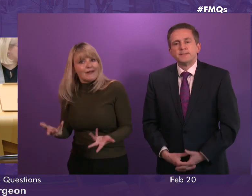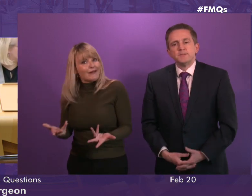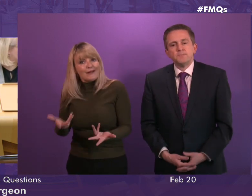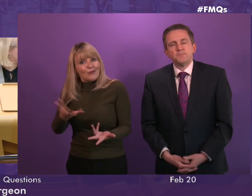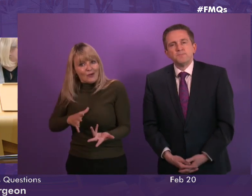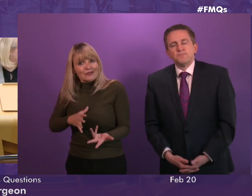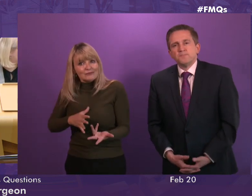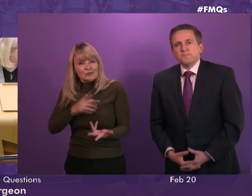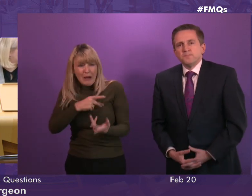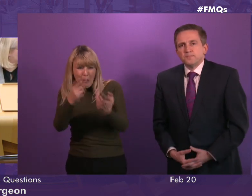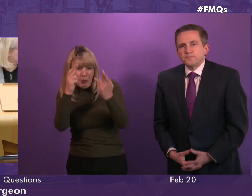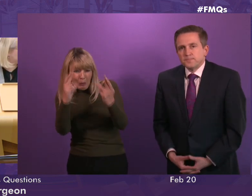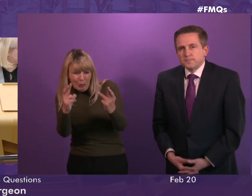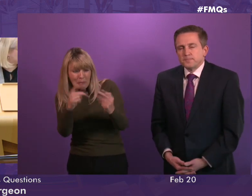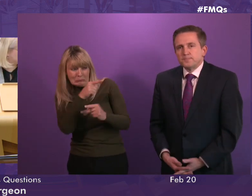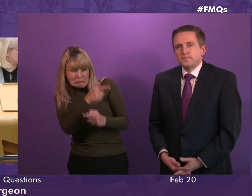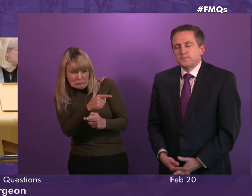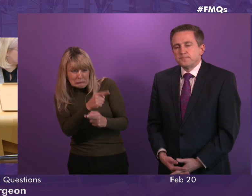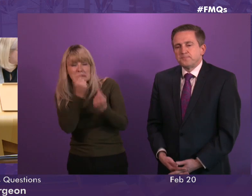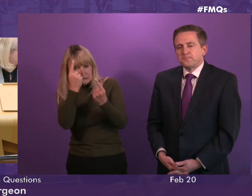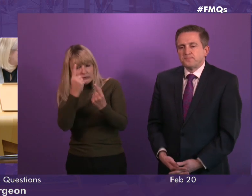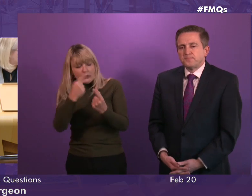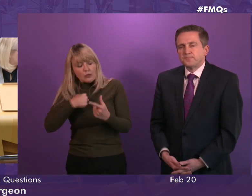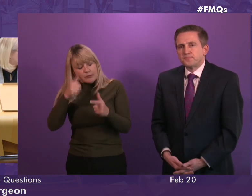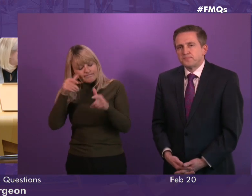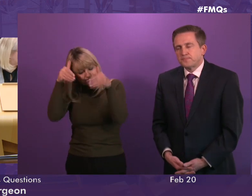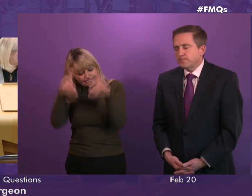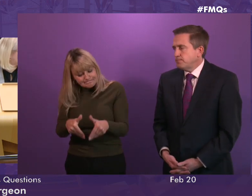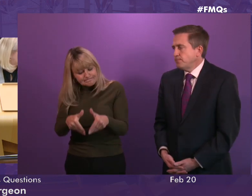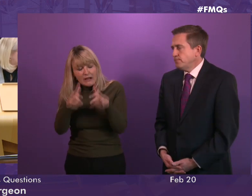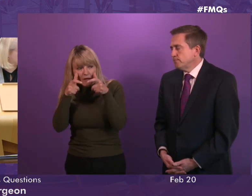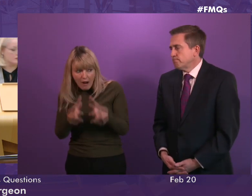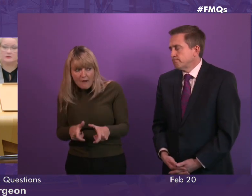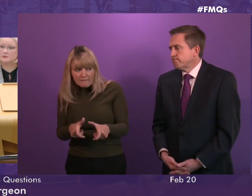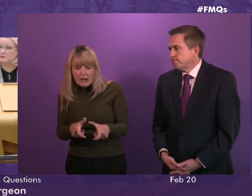I hope that that assures Alex Rowley that we are looking very carefully and very seriously